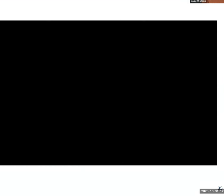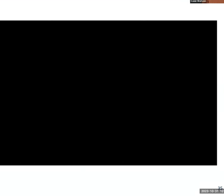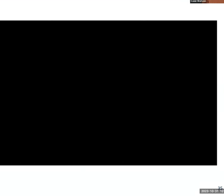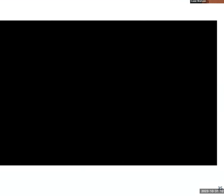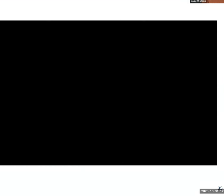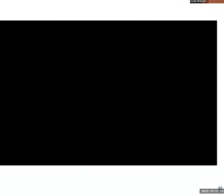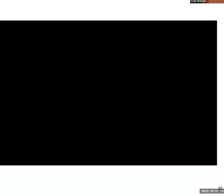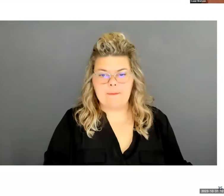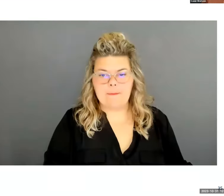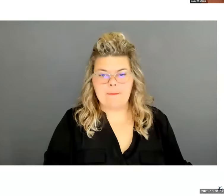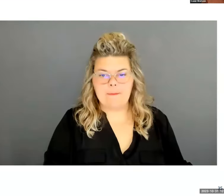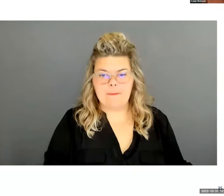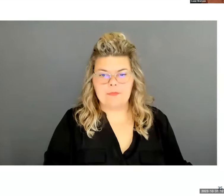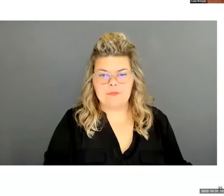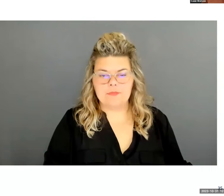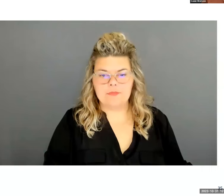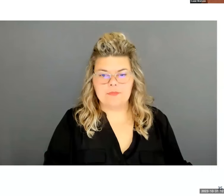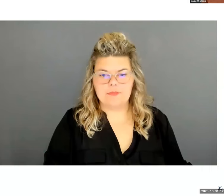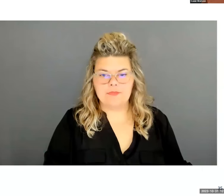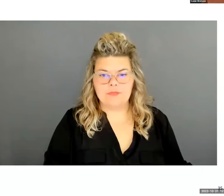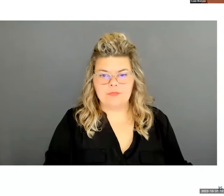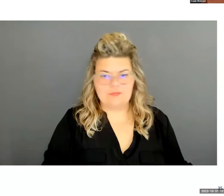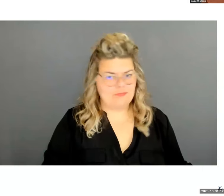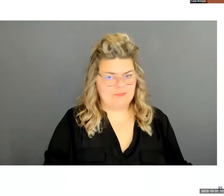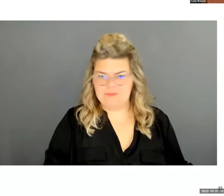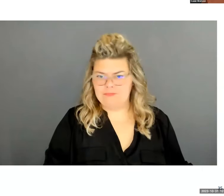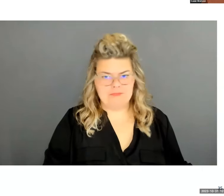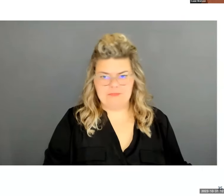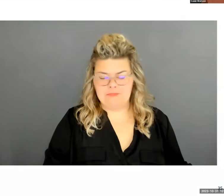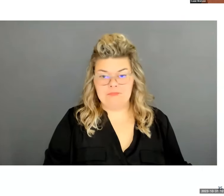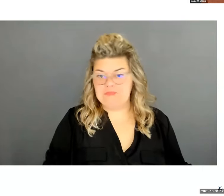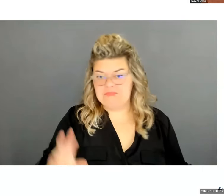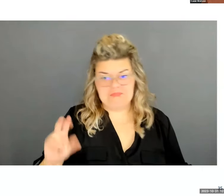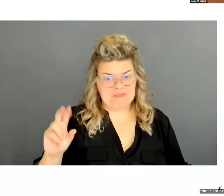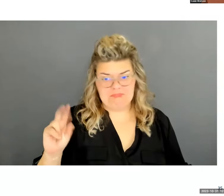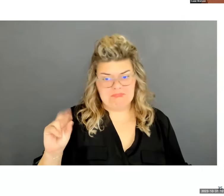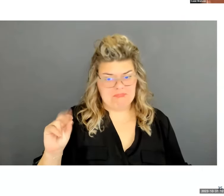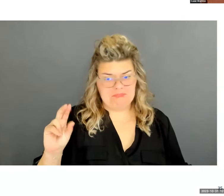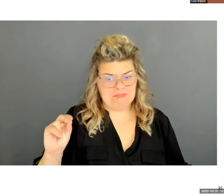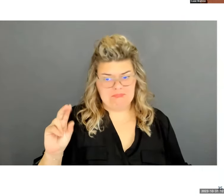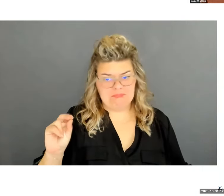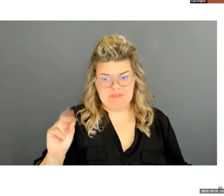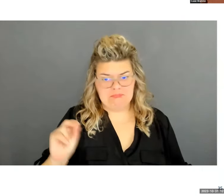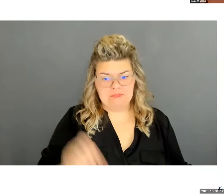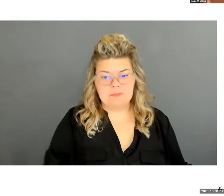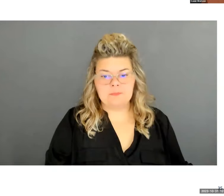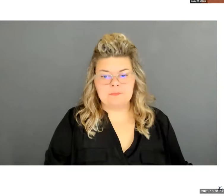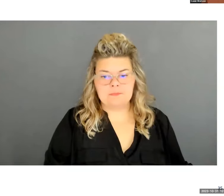And then no, again, you can just shake your head no. Or you can sign no, like this.